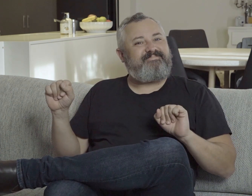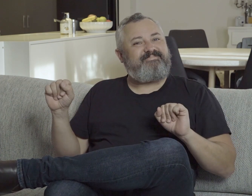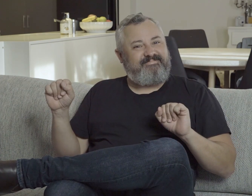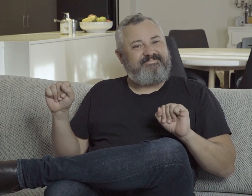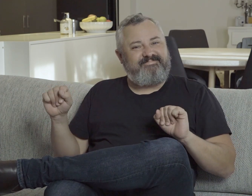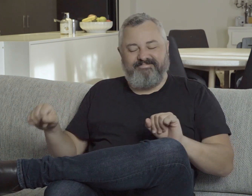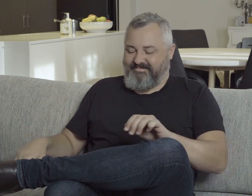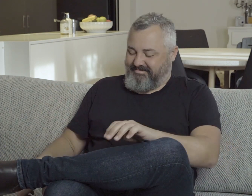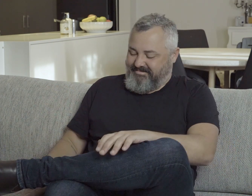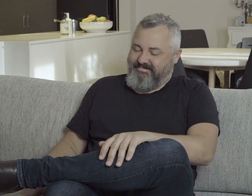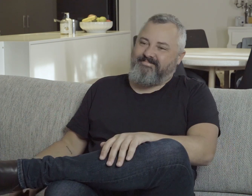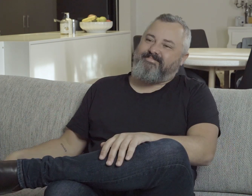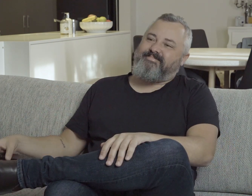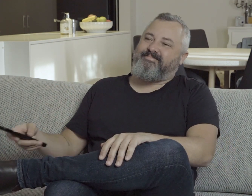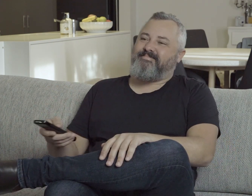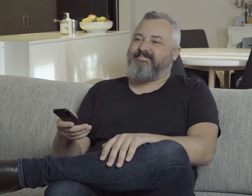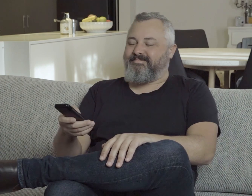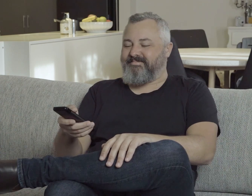different countries will often display different programs.